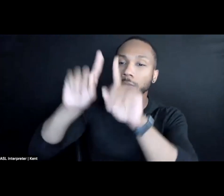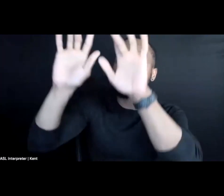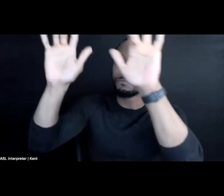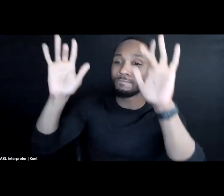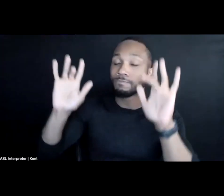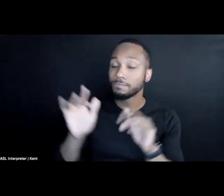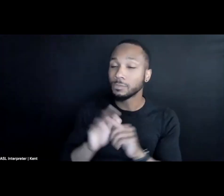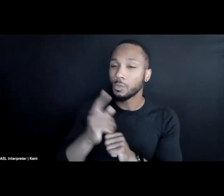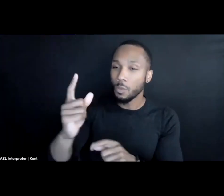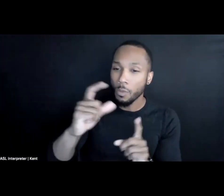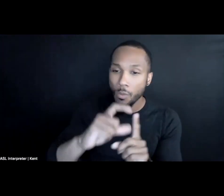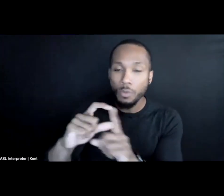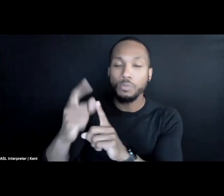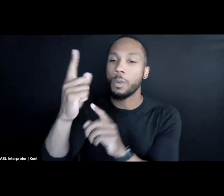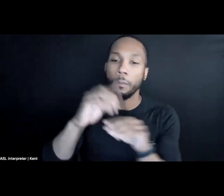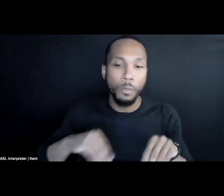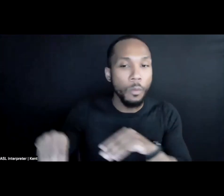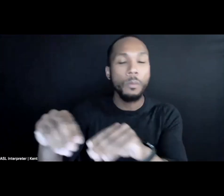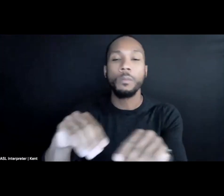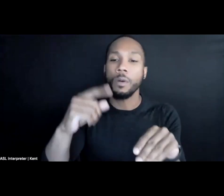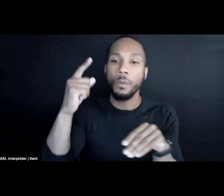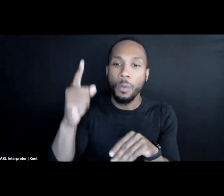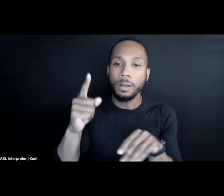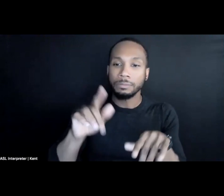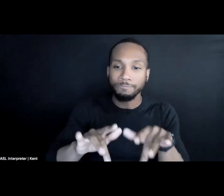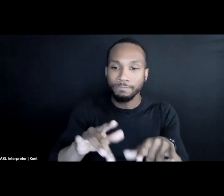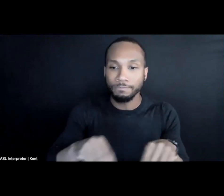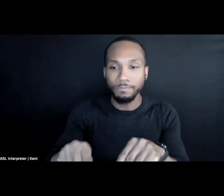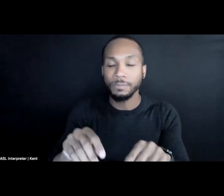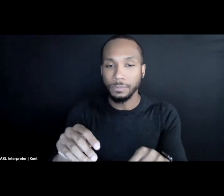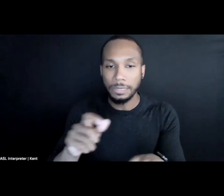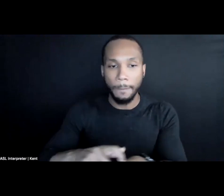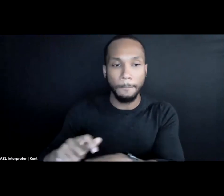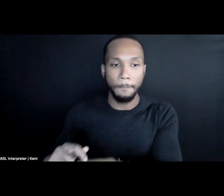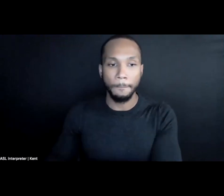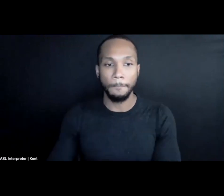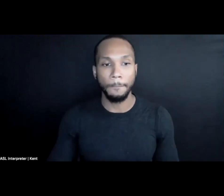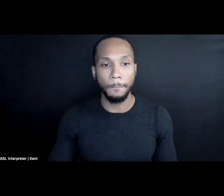siguiente una palabra, un movimiento, una tecla a la vez.